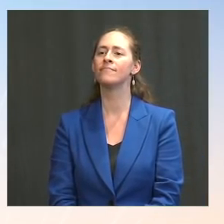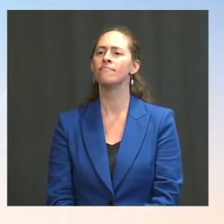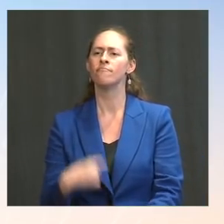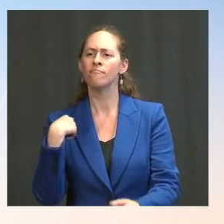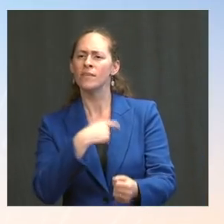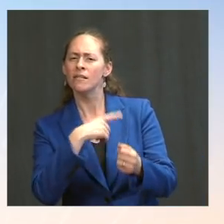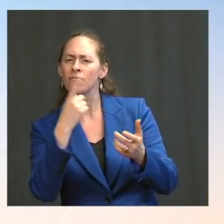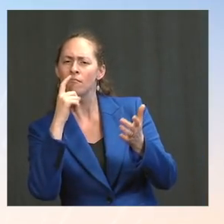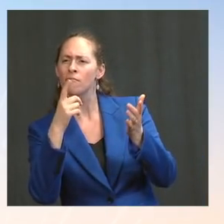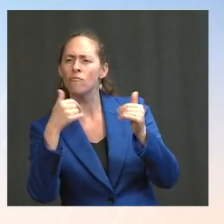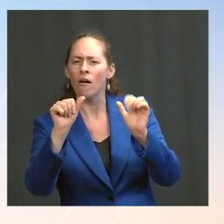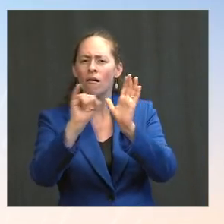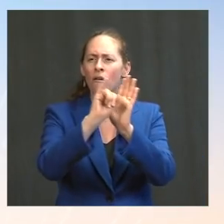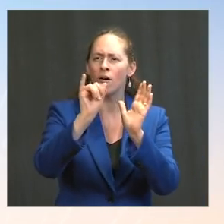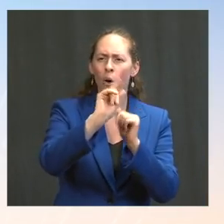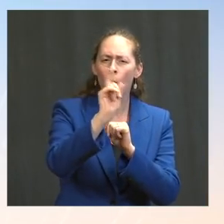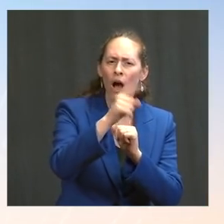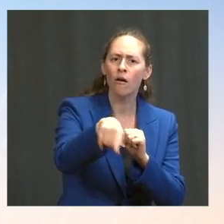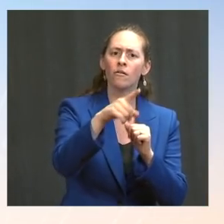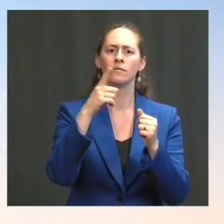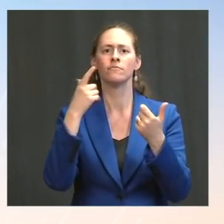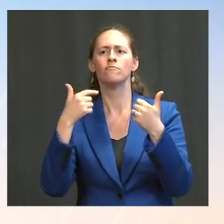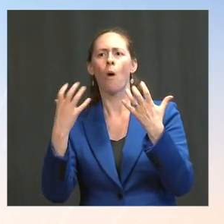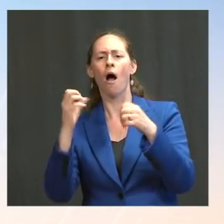like to be working more hours but are only employed part-time.